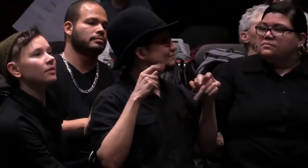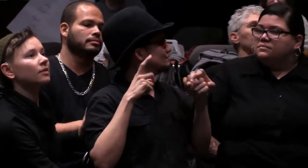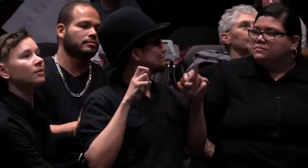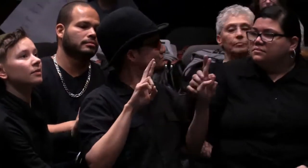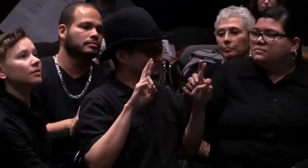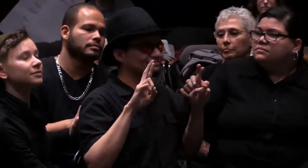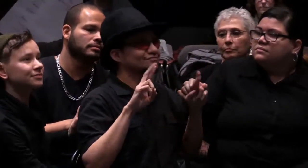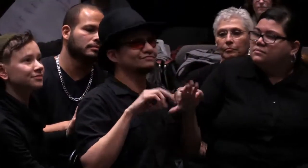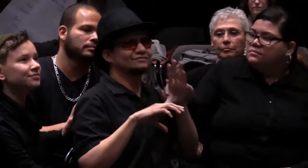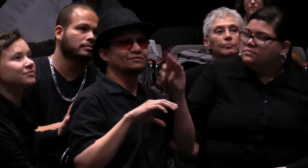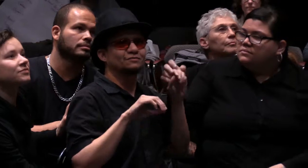Hi, I'm Jasper.